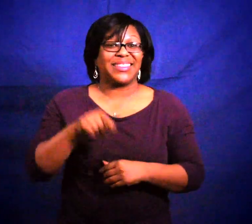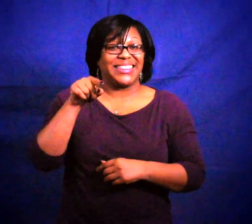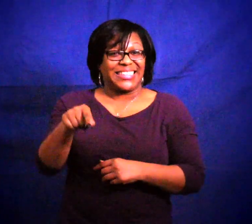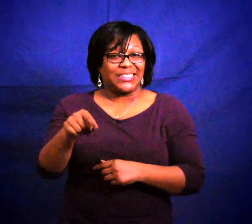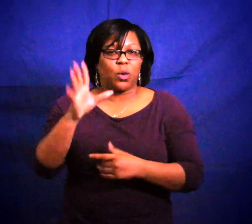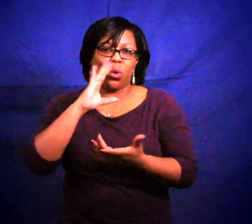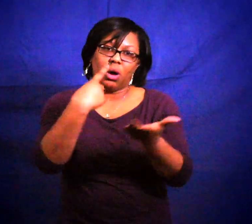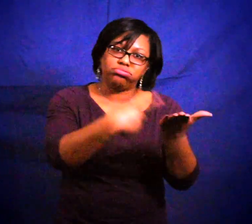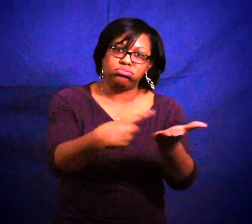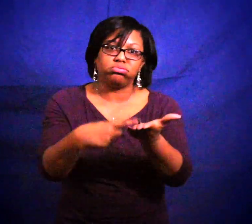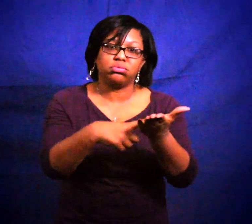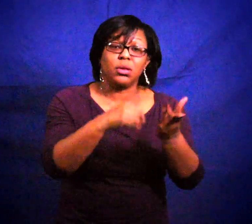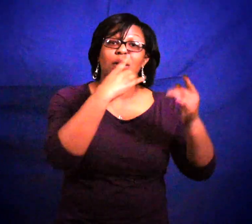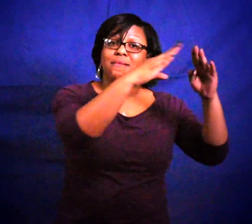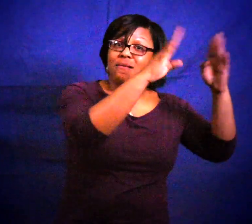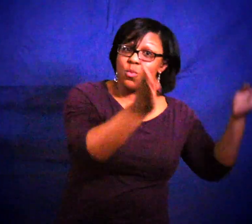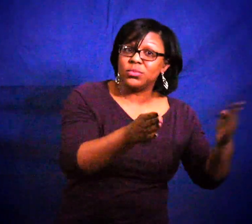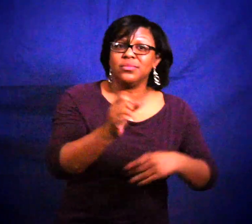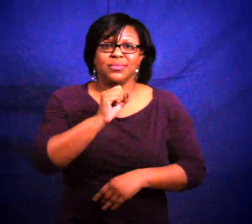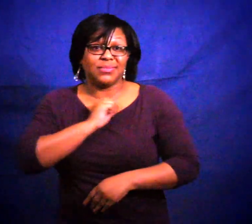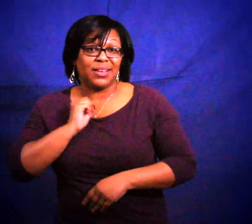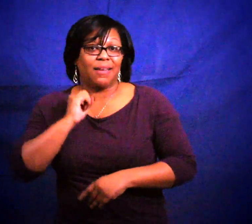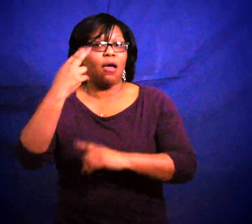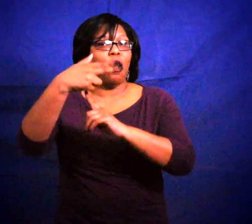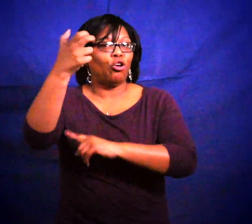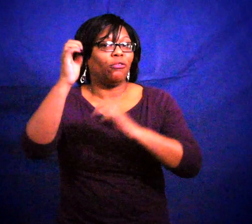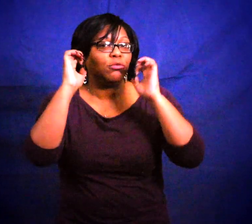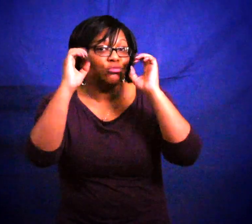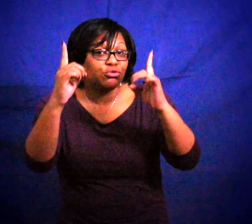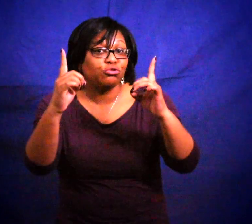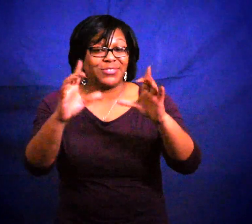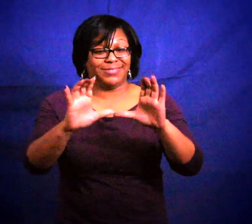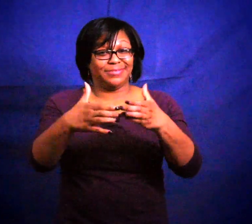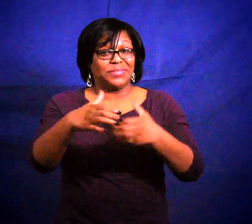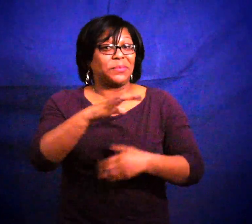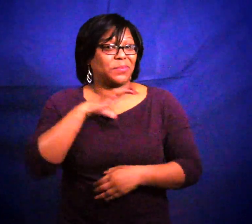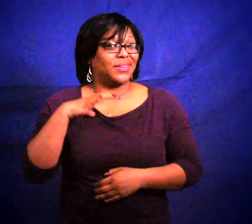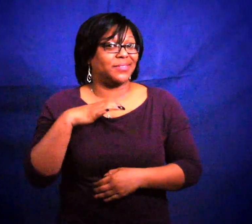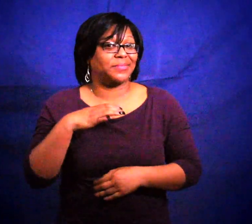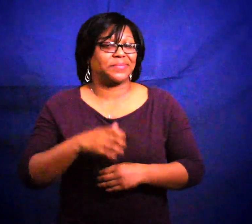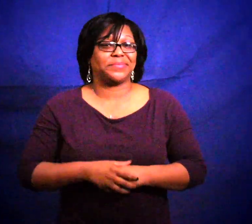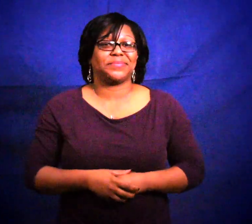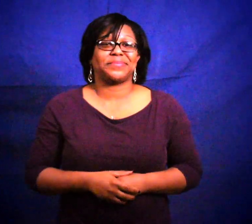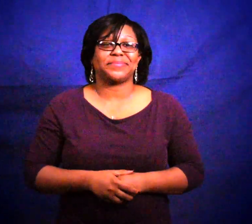This will be discussed in the House and Senate Higher Education Conference Committee.